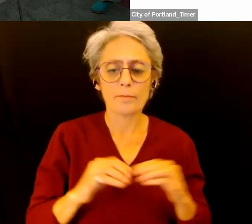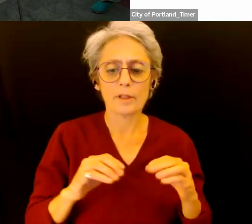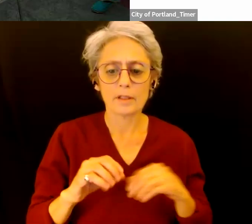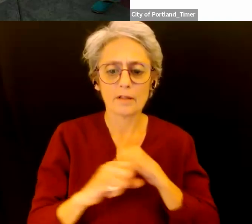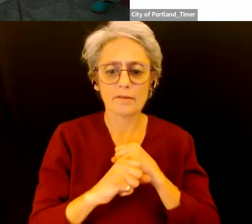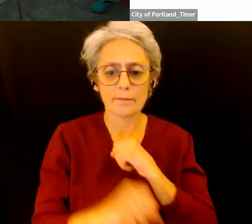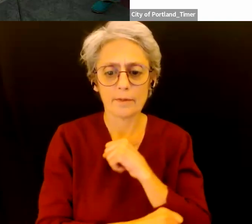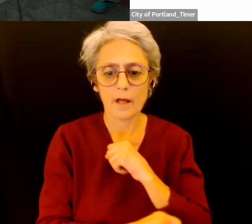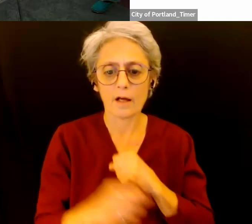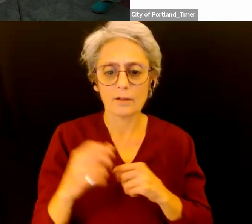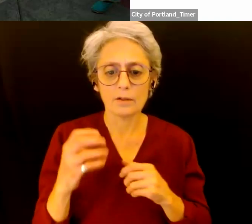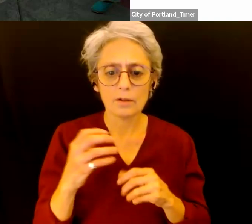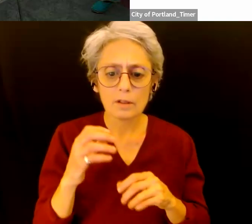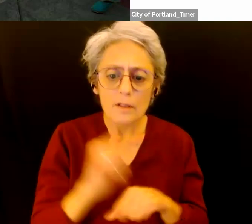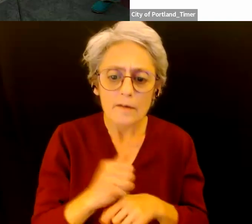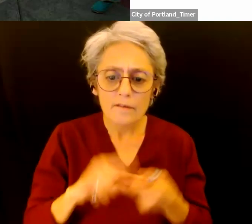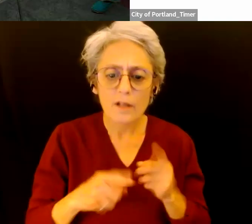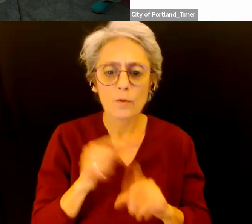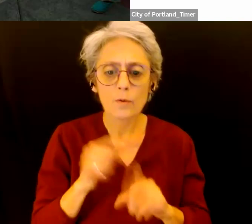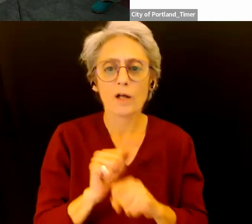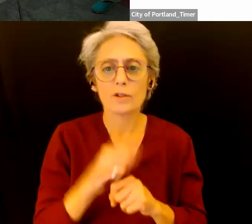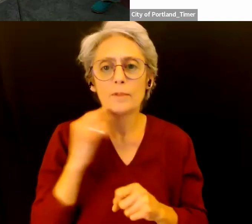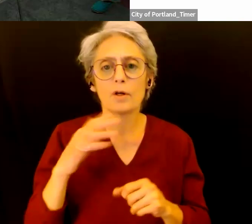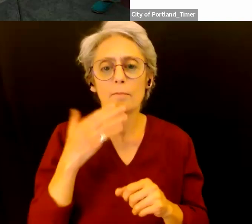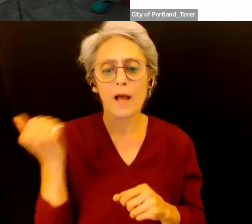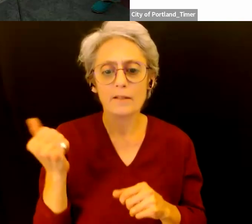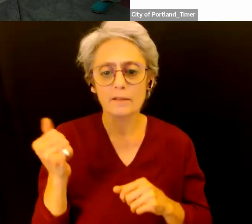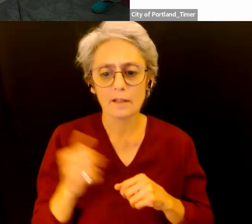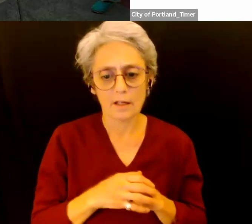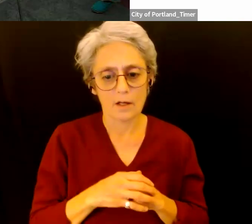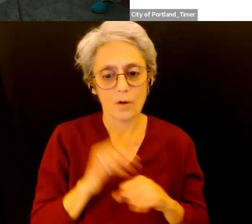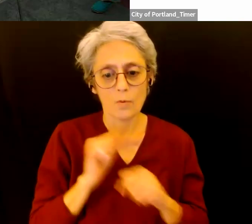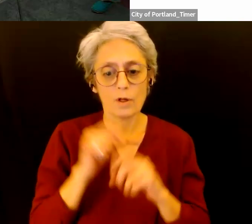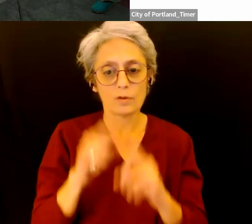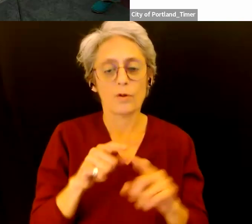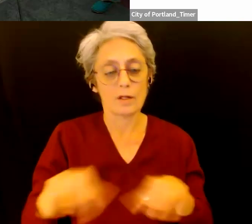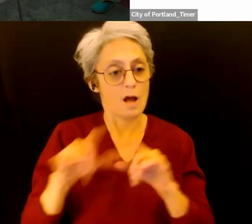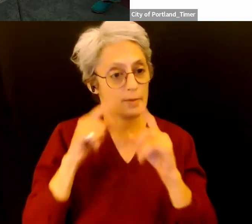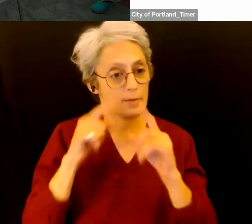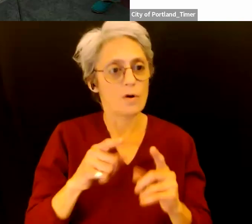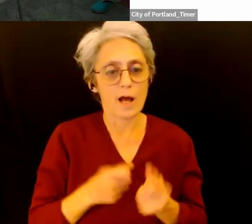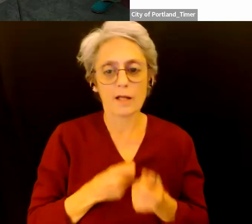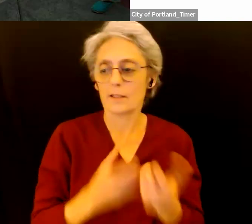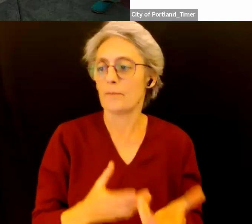Learning to work as a team toward a common goal and expending energy to maintain a healthy lifestyle.